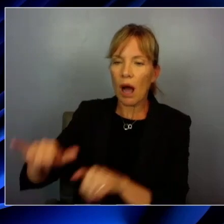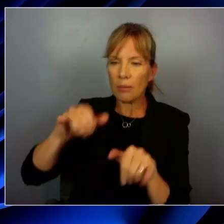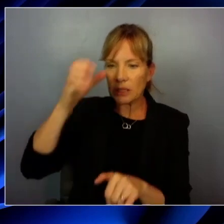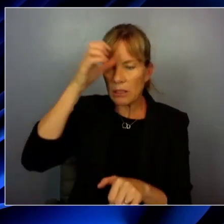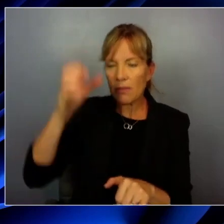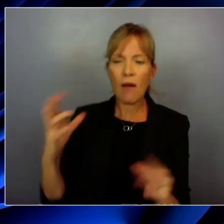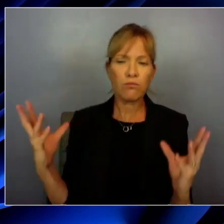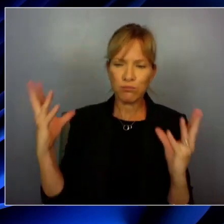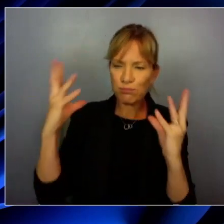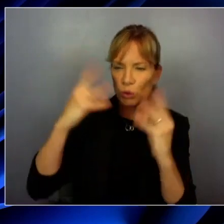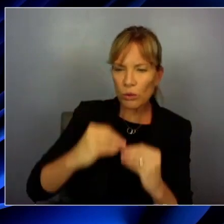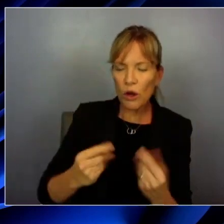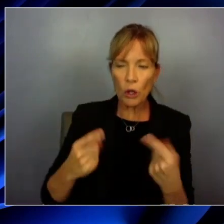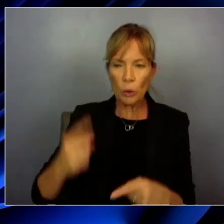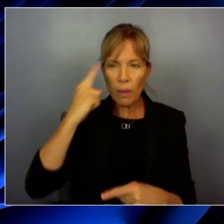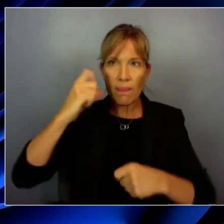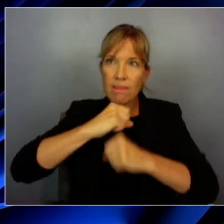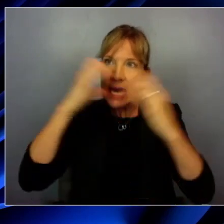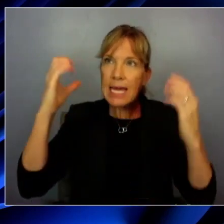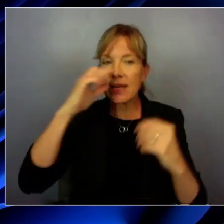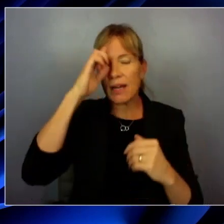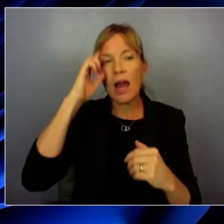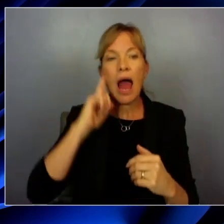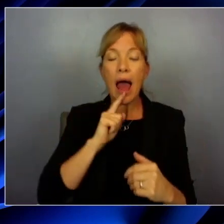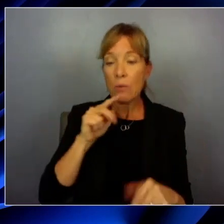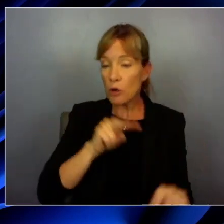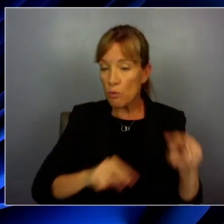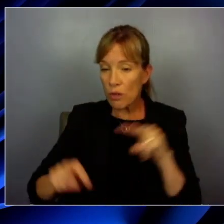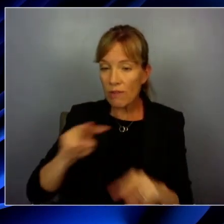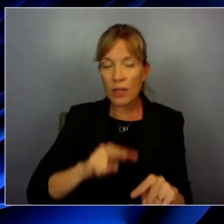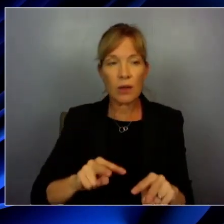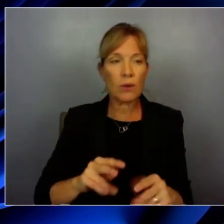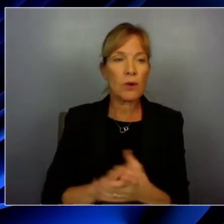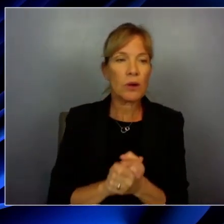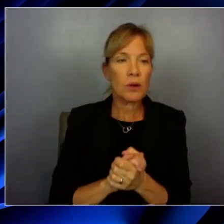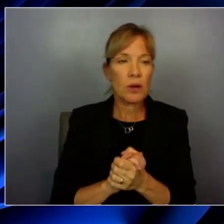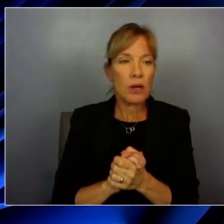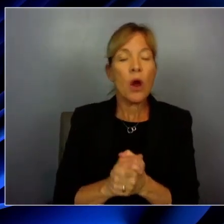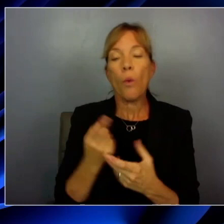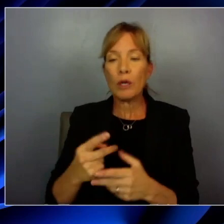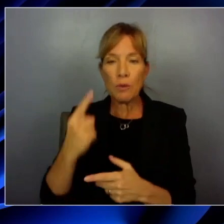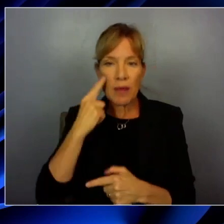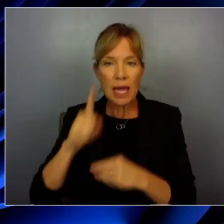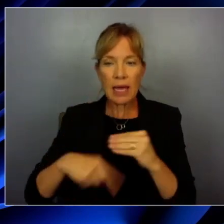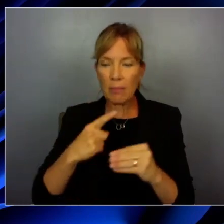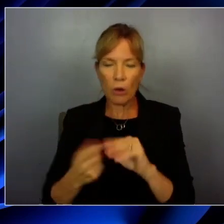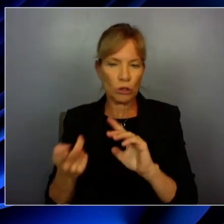when we think about and preview. So beauty and preview when you think about changing your default caption